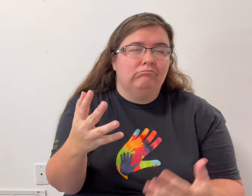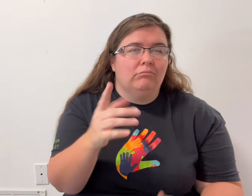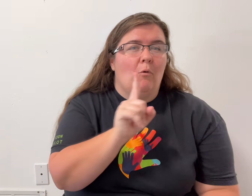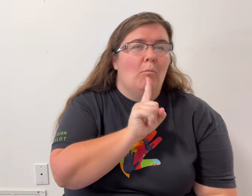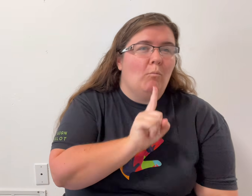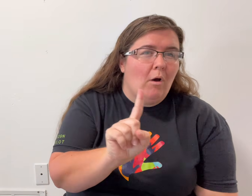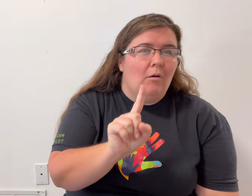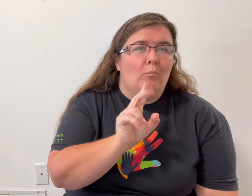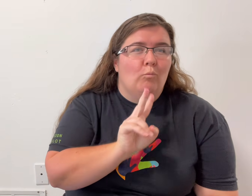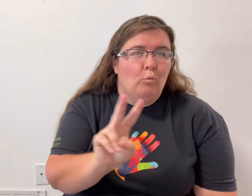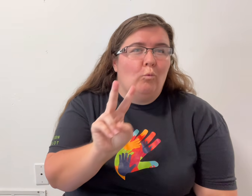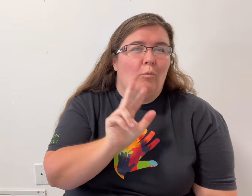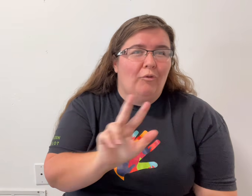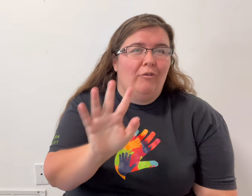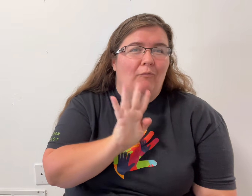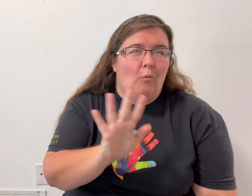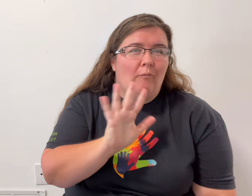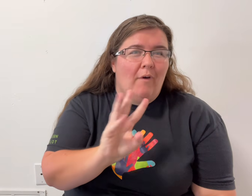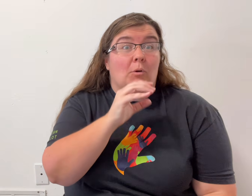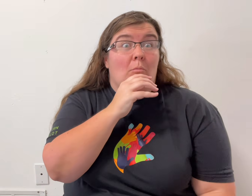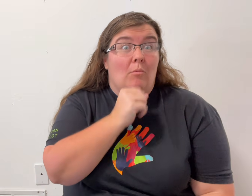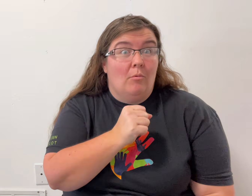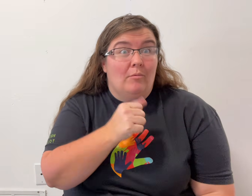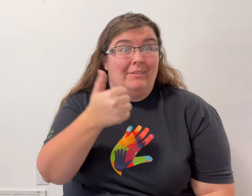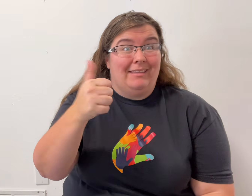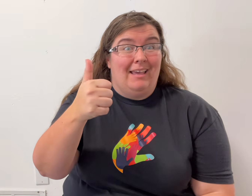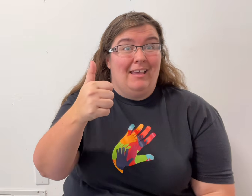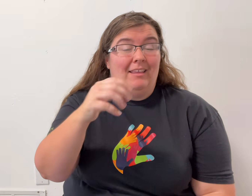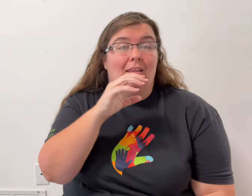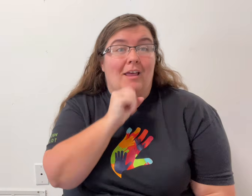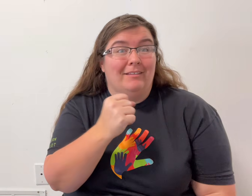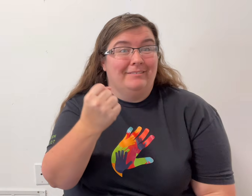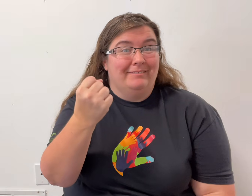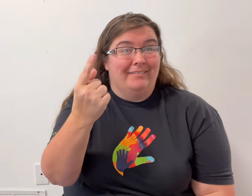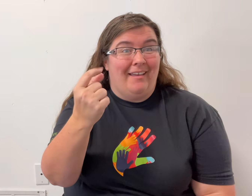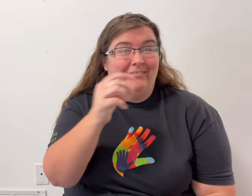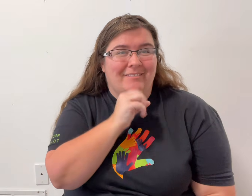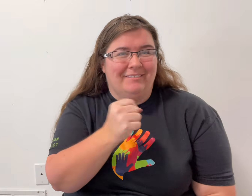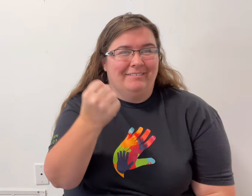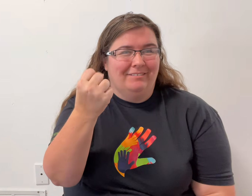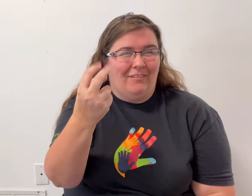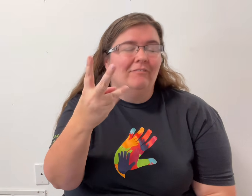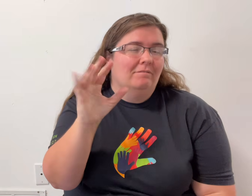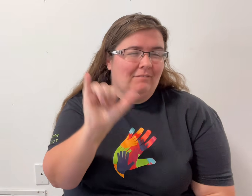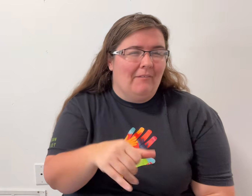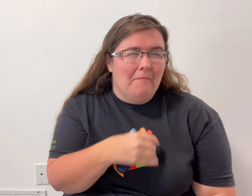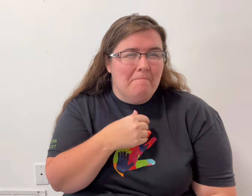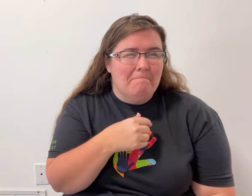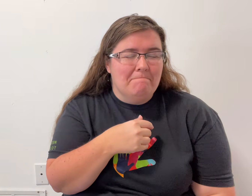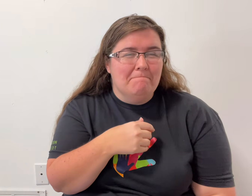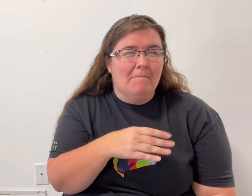Like 1-year-old, 2-year-old, 3-year-old then AGE + 10 (ten-years-old) AGE + 11 or AGE + 12. That.